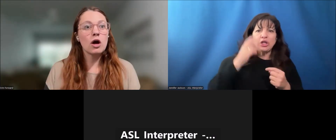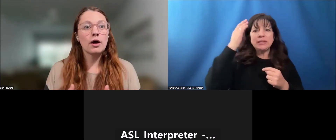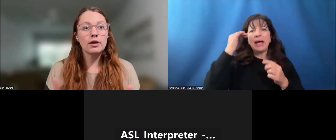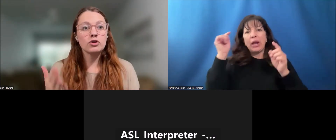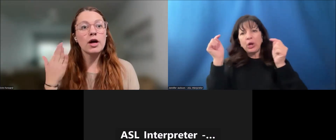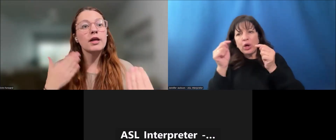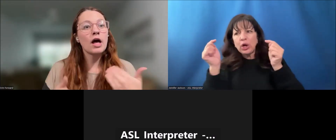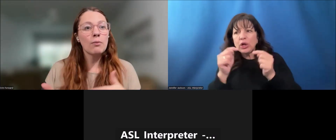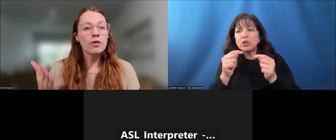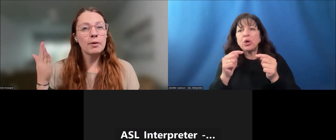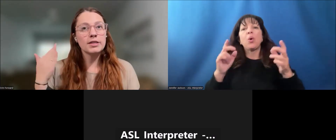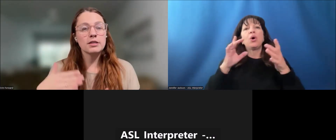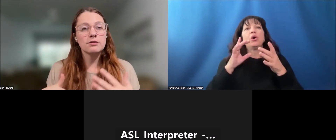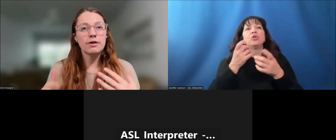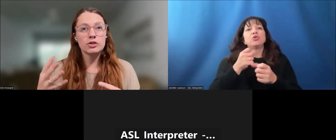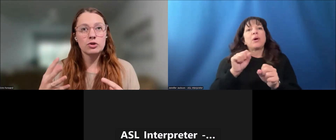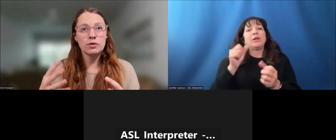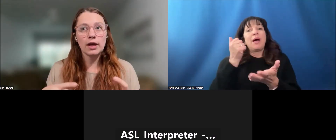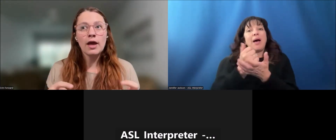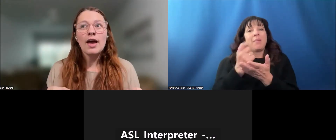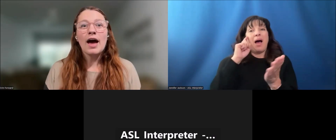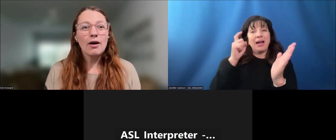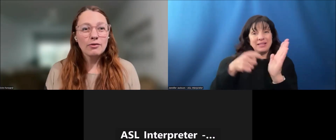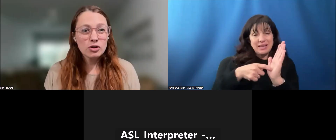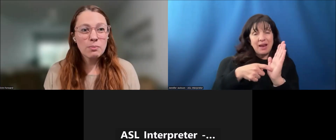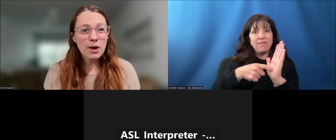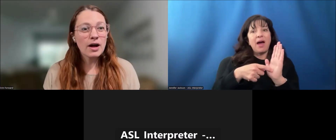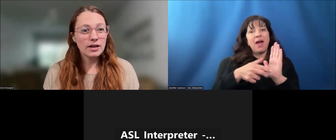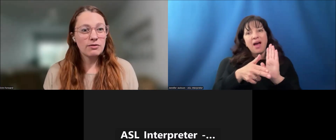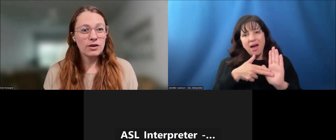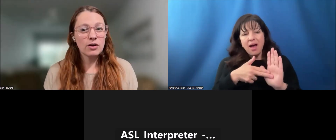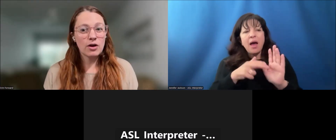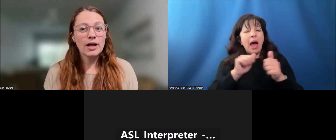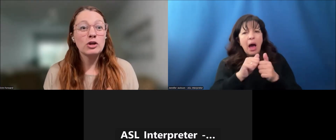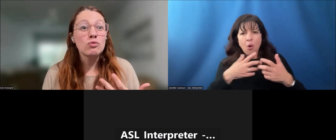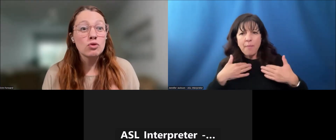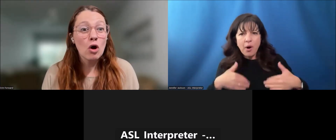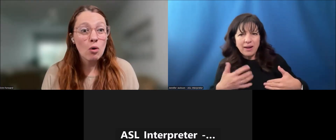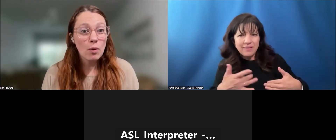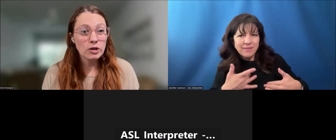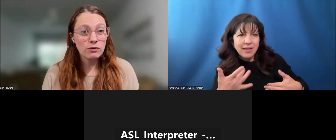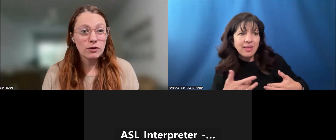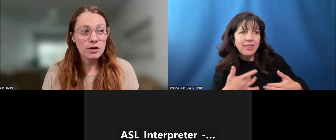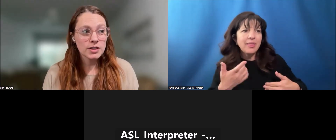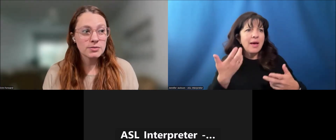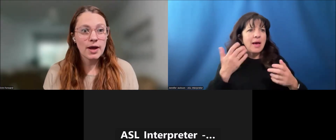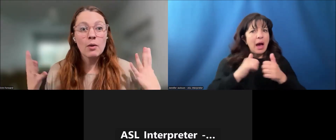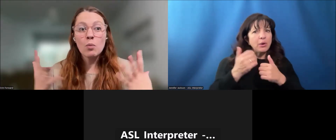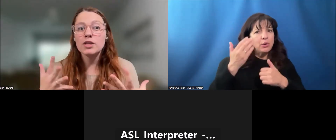talk trying to help them identify too. Like, how does your body feel? How do you know when you feel this way, and